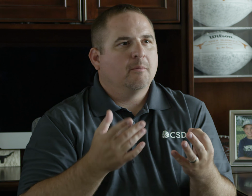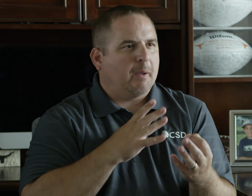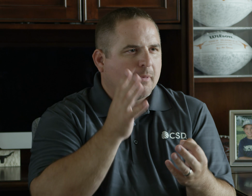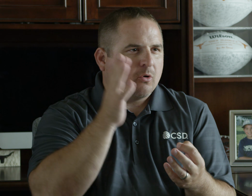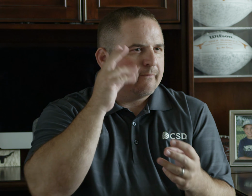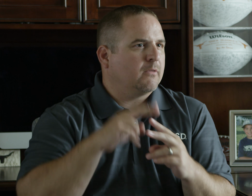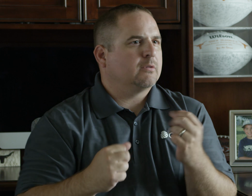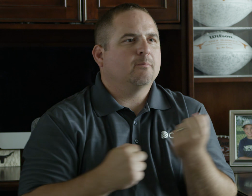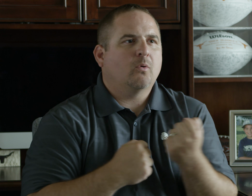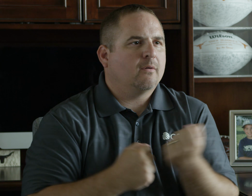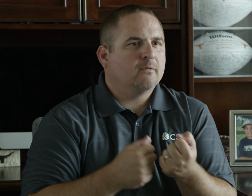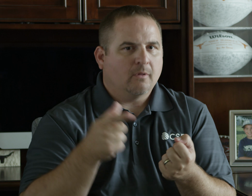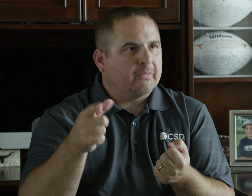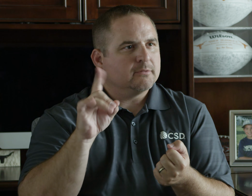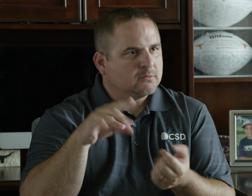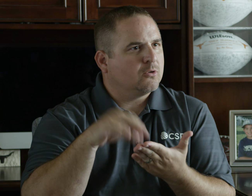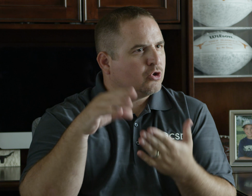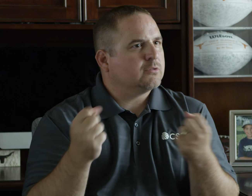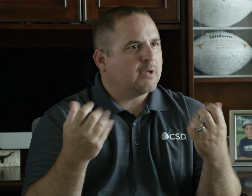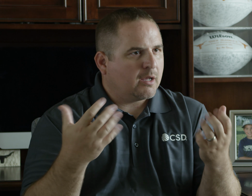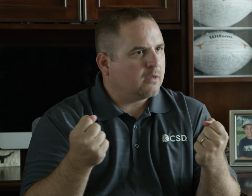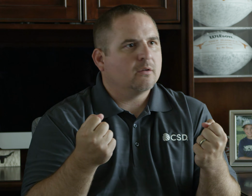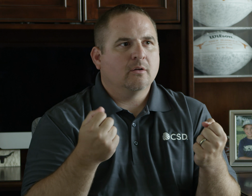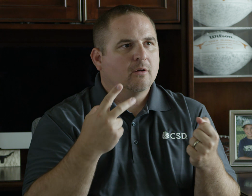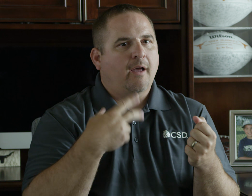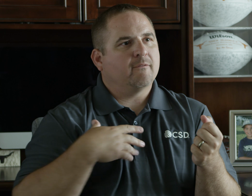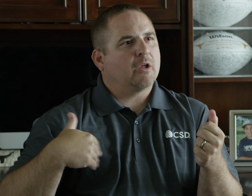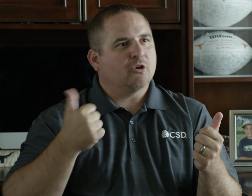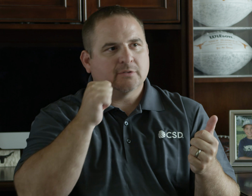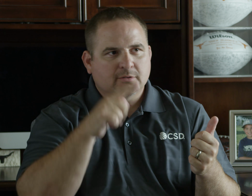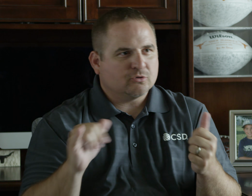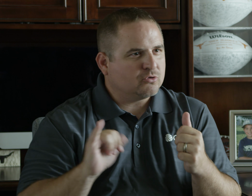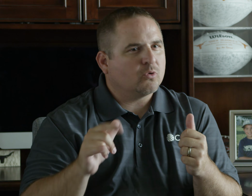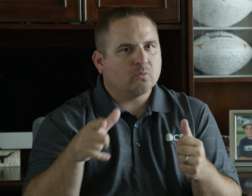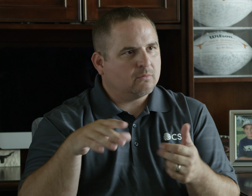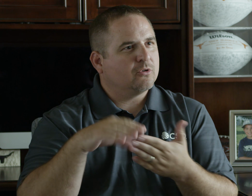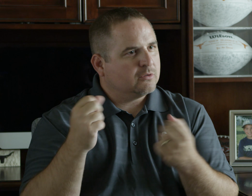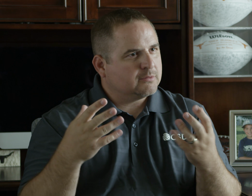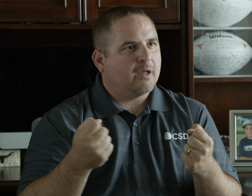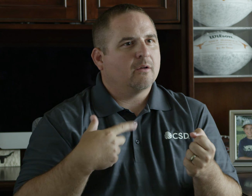My parents were very supportive of me, they learned sign language. I have a younger sister, who also learned sign language.